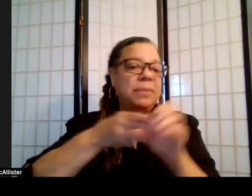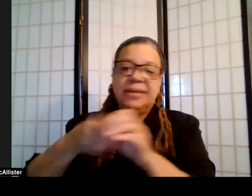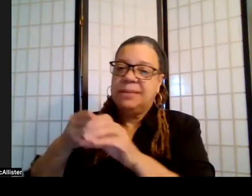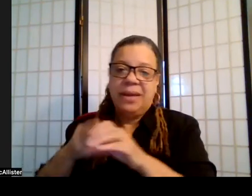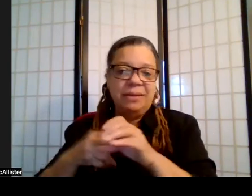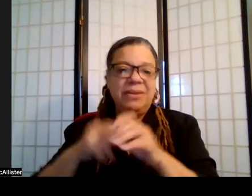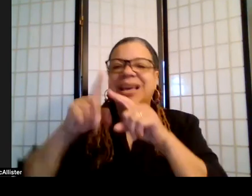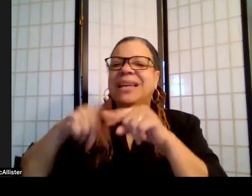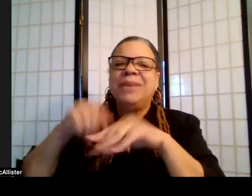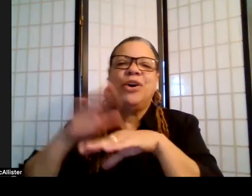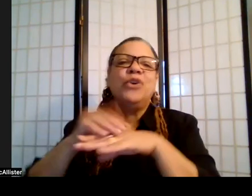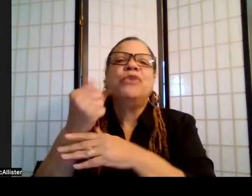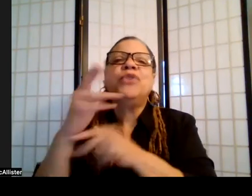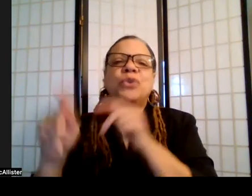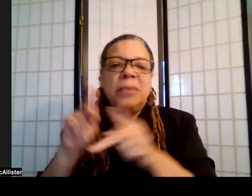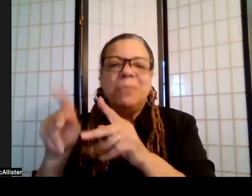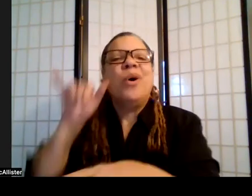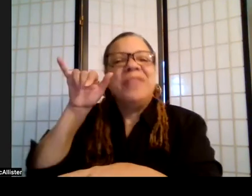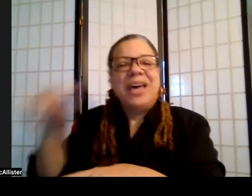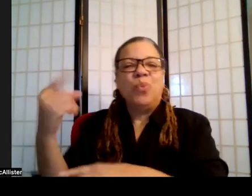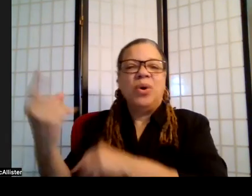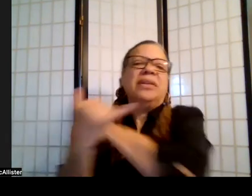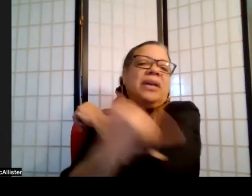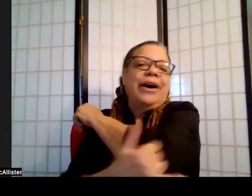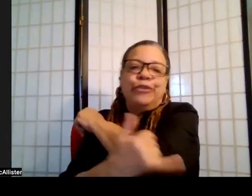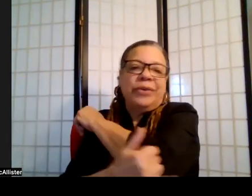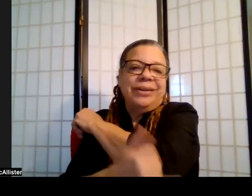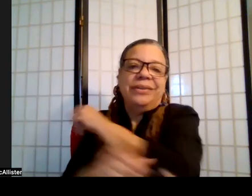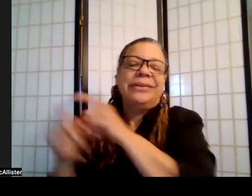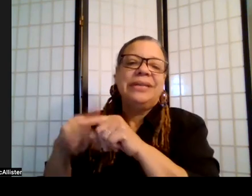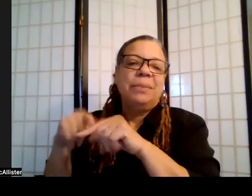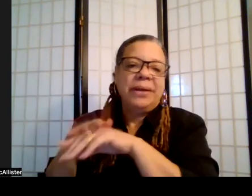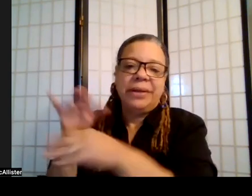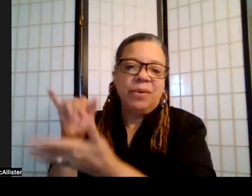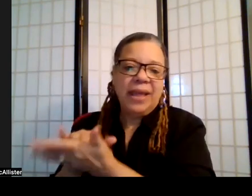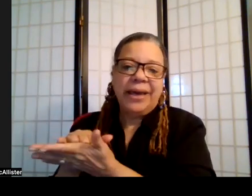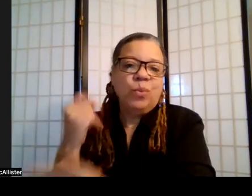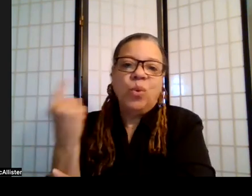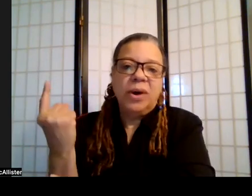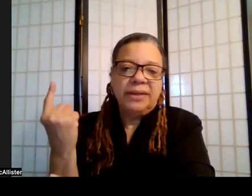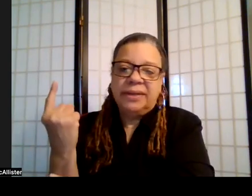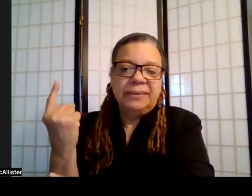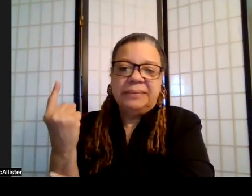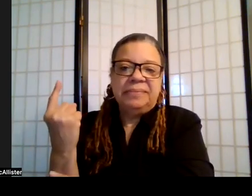Scandinavia, or only relying on, on, uh, one country,